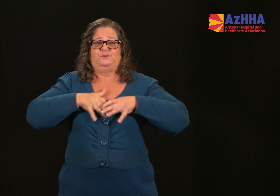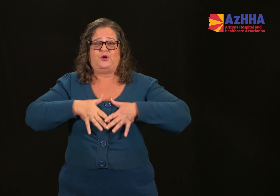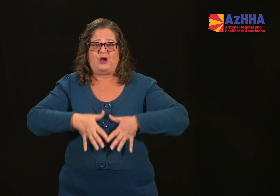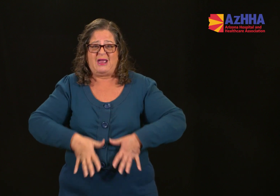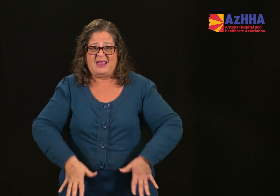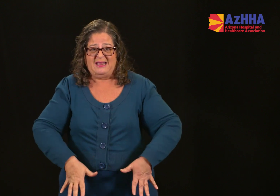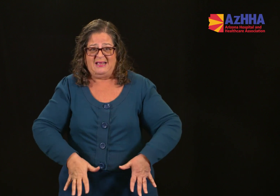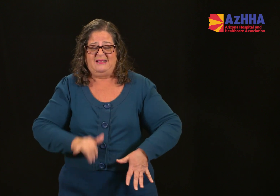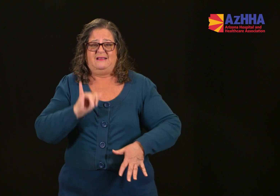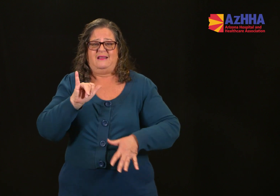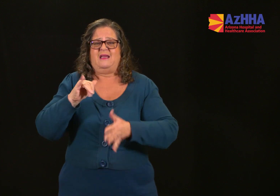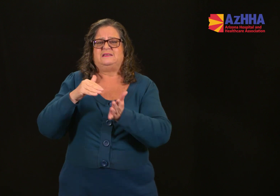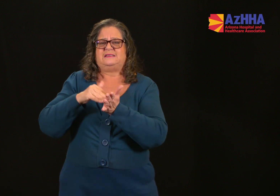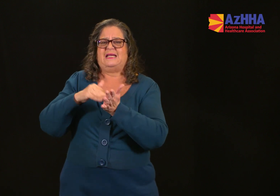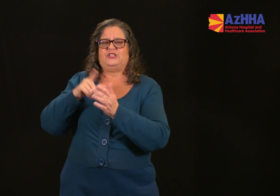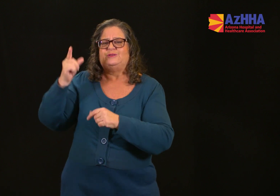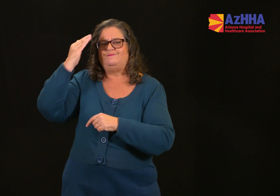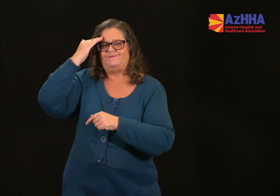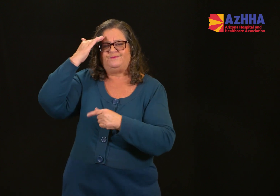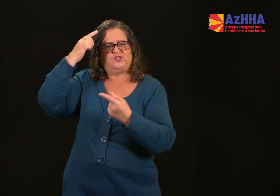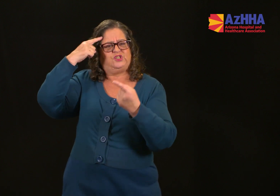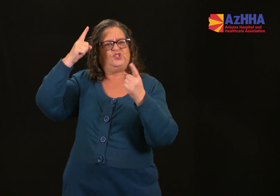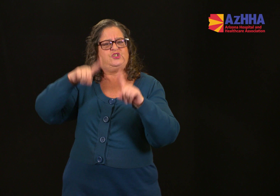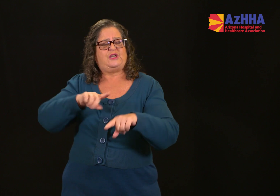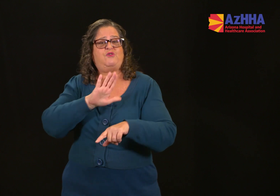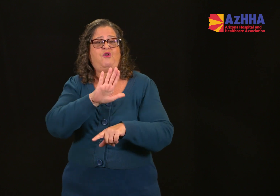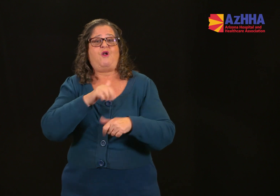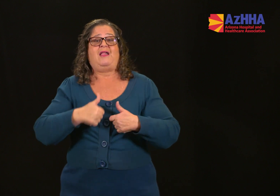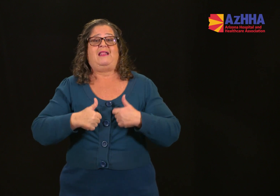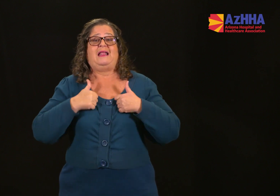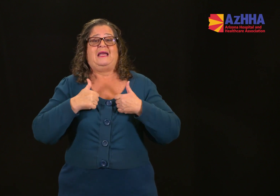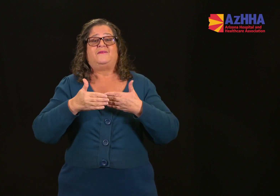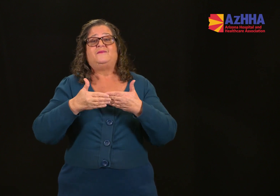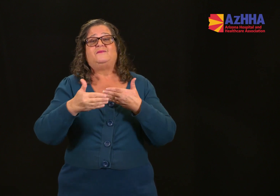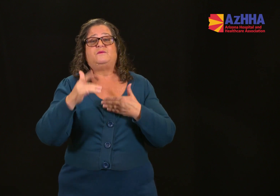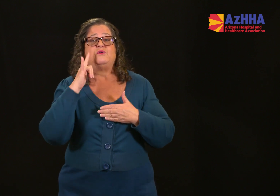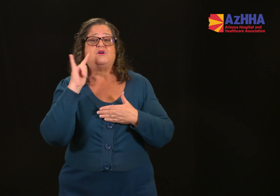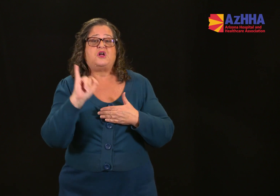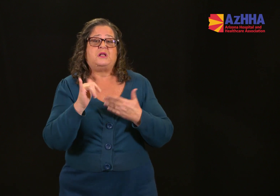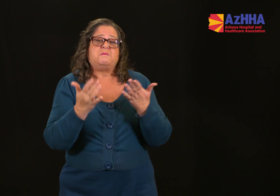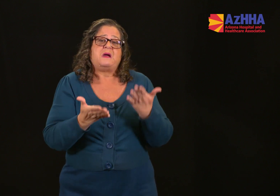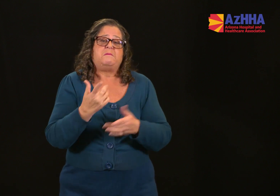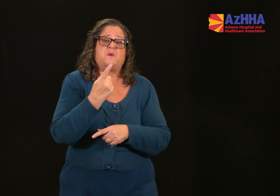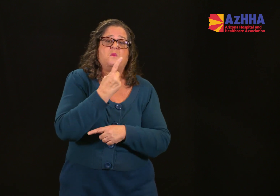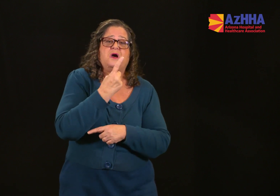for whom the healthcare professional would agree that there is a good likelihood the patient may only have one